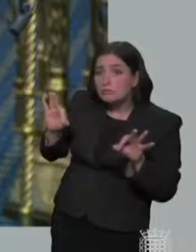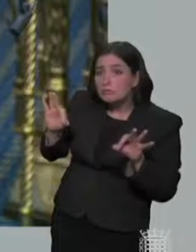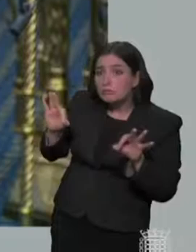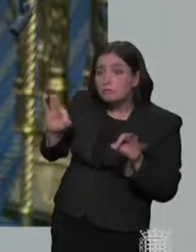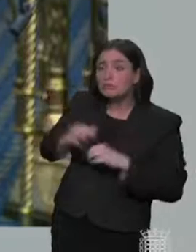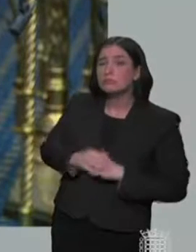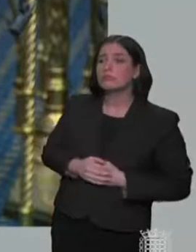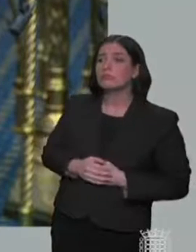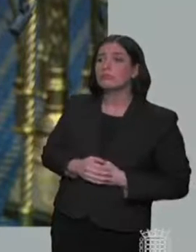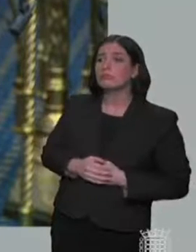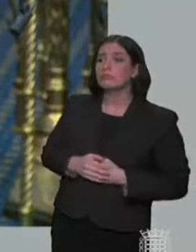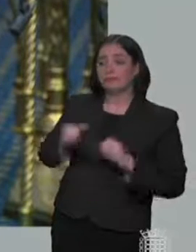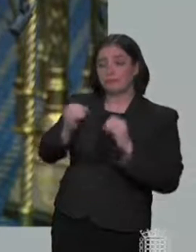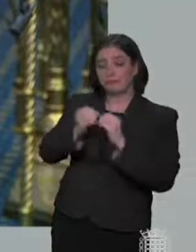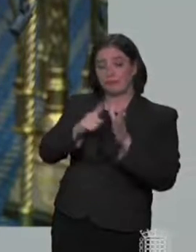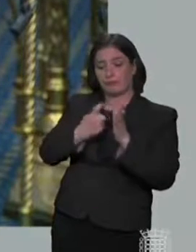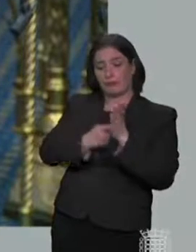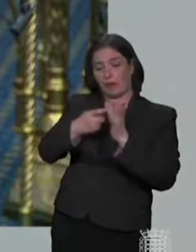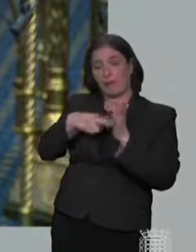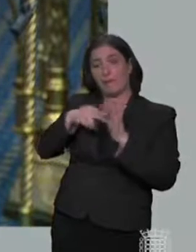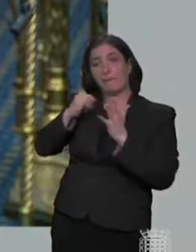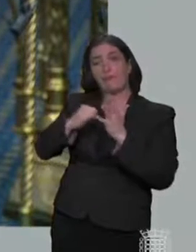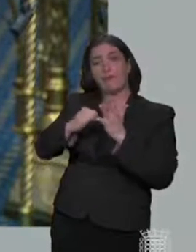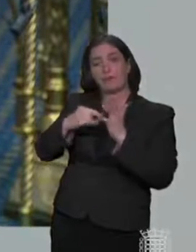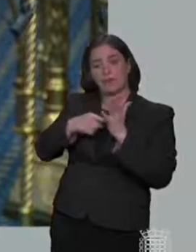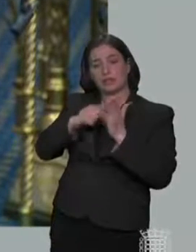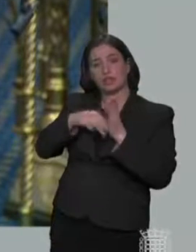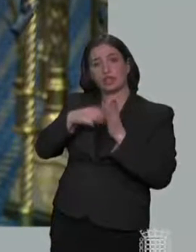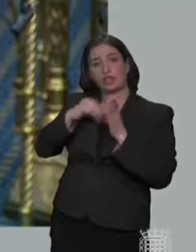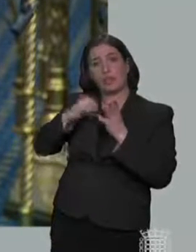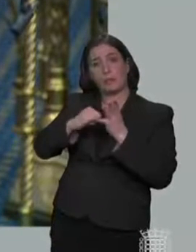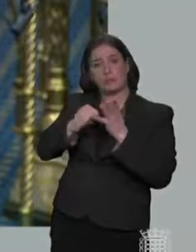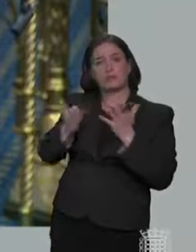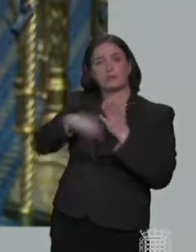thomas of winchester is taking part remotely and i invite baroness thomas of winchester to